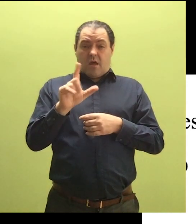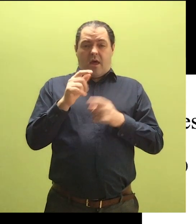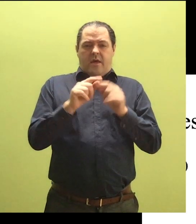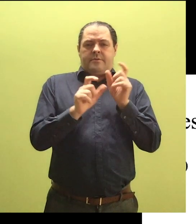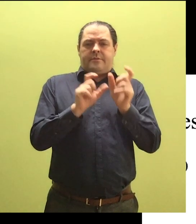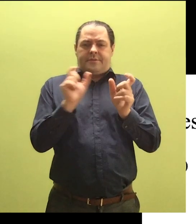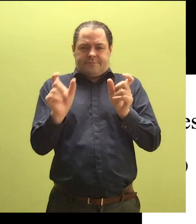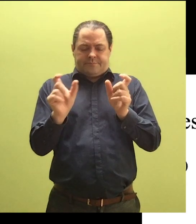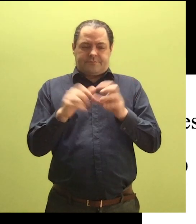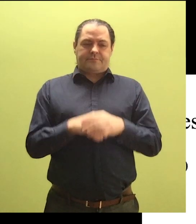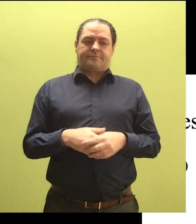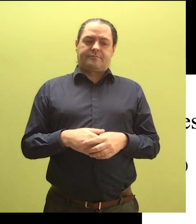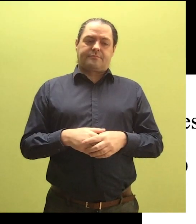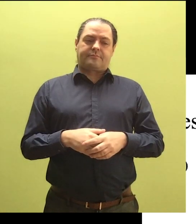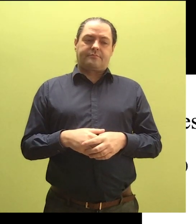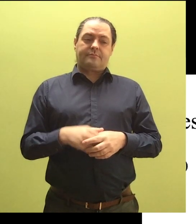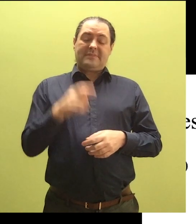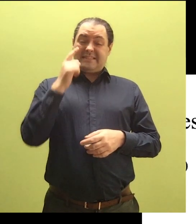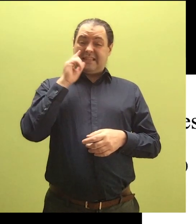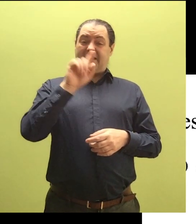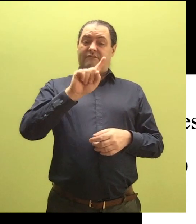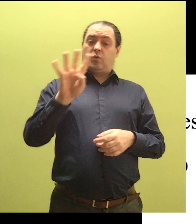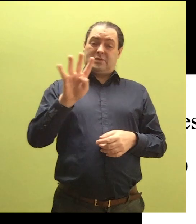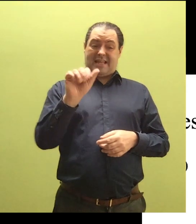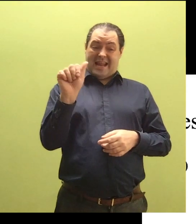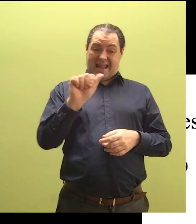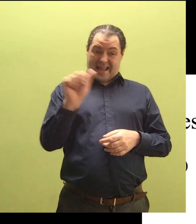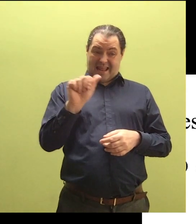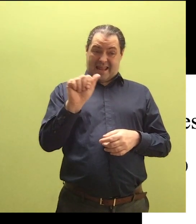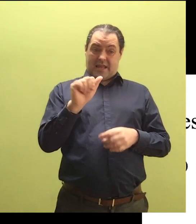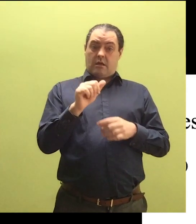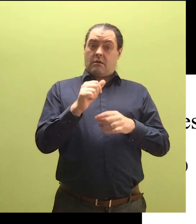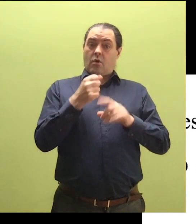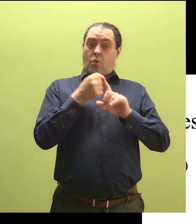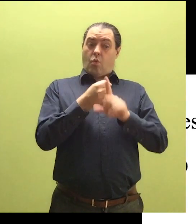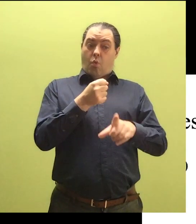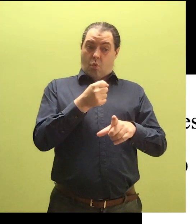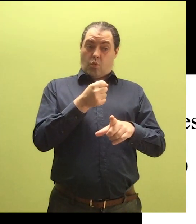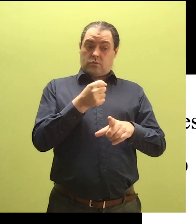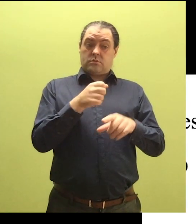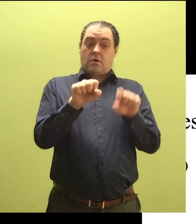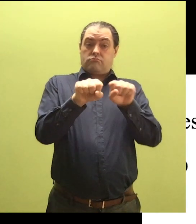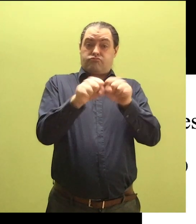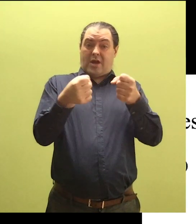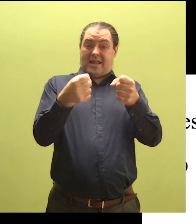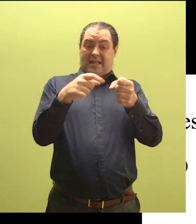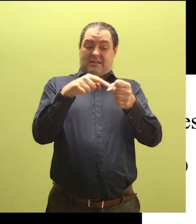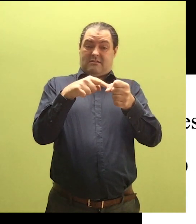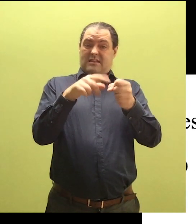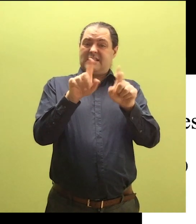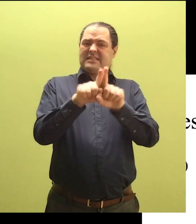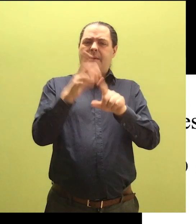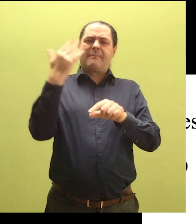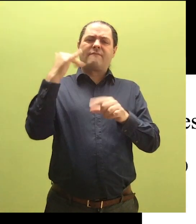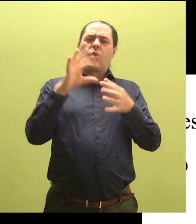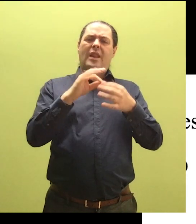causatives. In 14a here, we see a causative clause with the same handshape for the verb "break", as we saw earlier for Danish